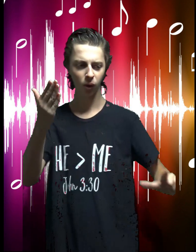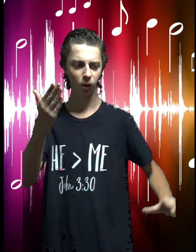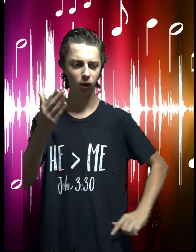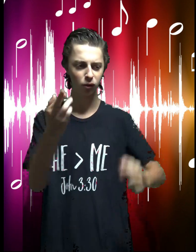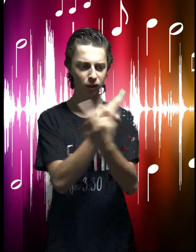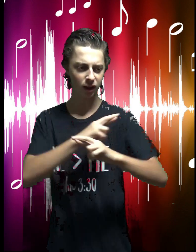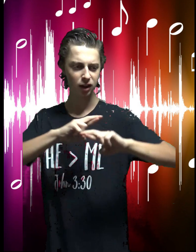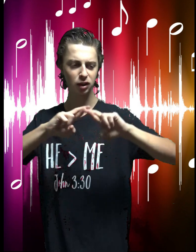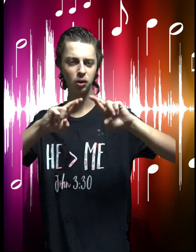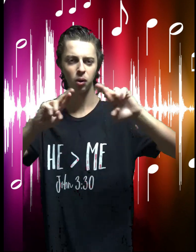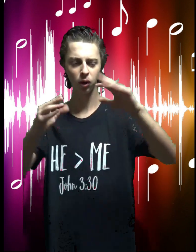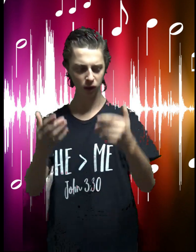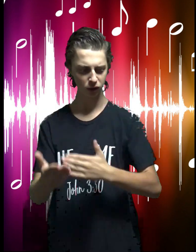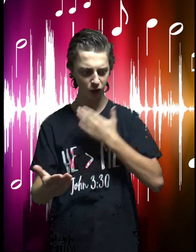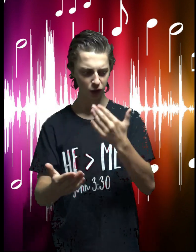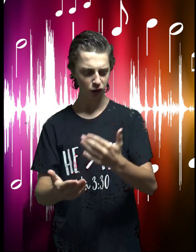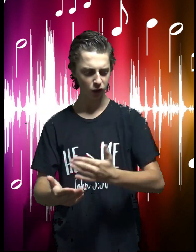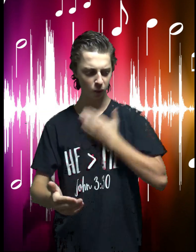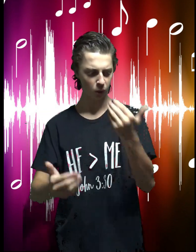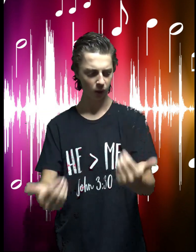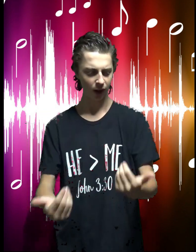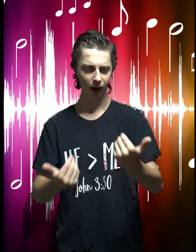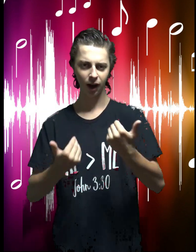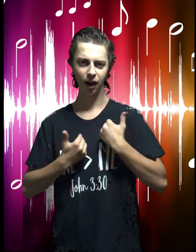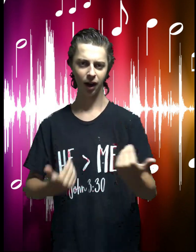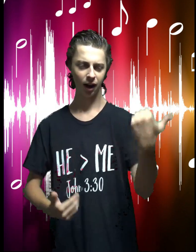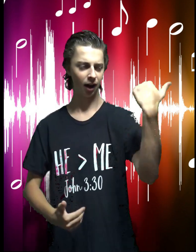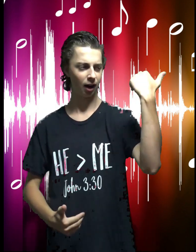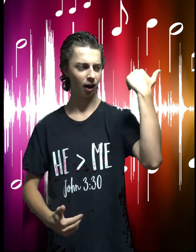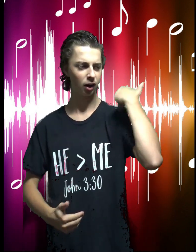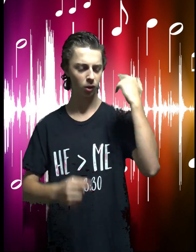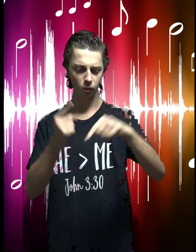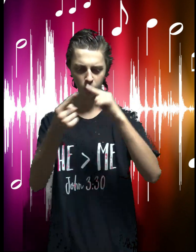Lord, restore the joy I had